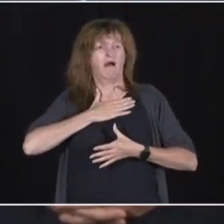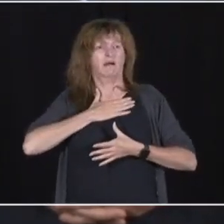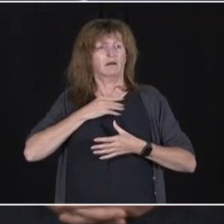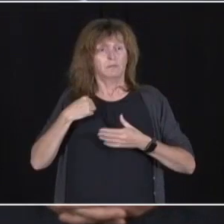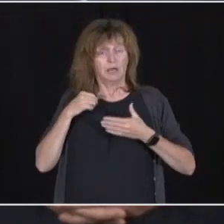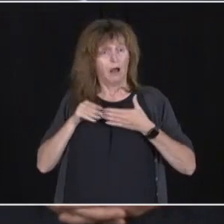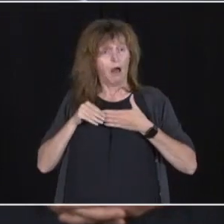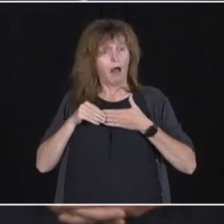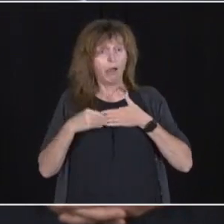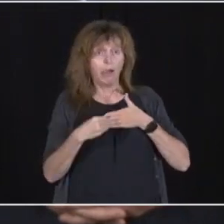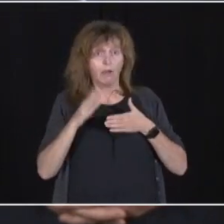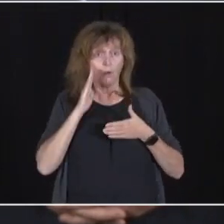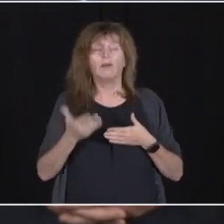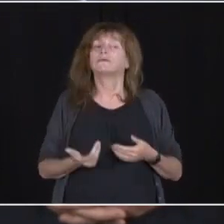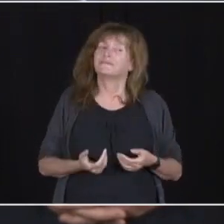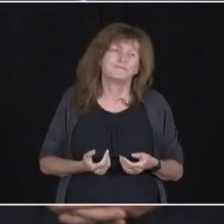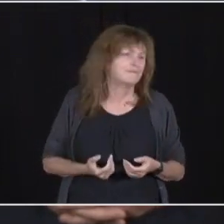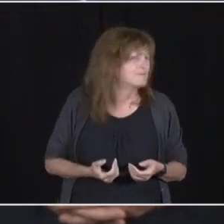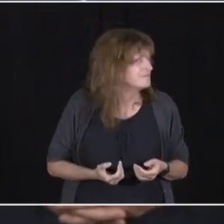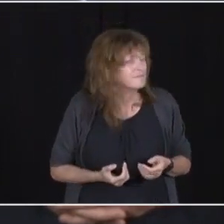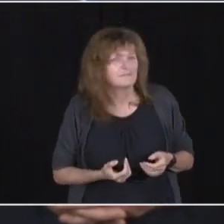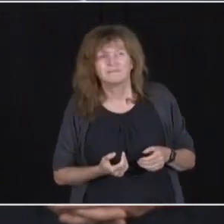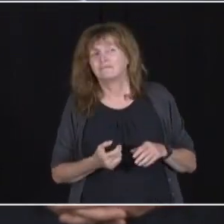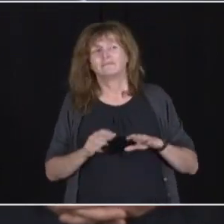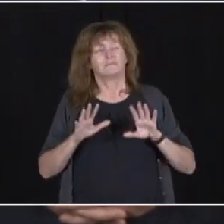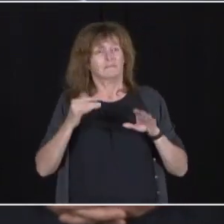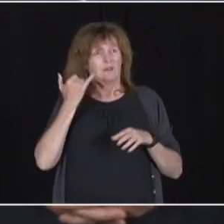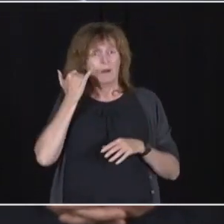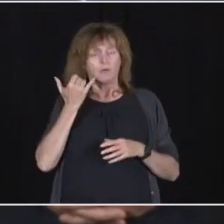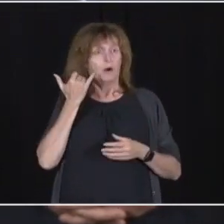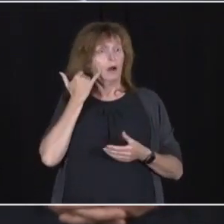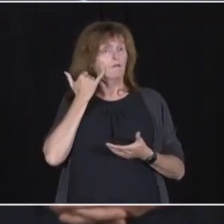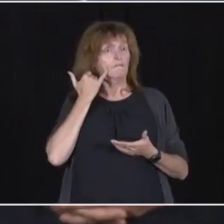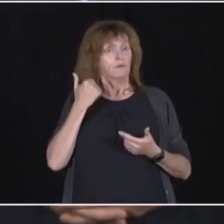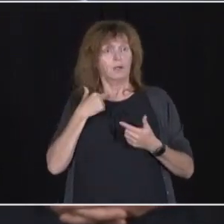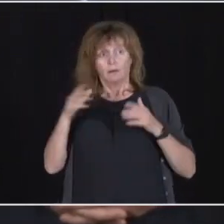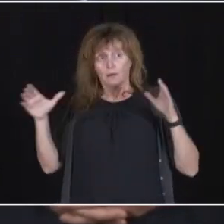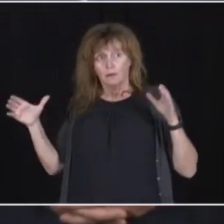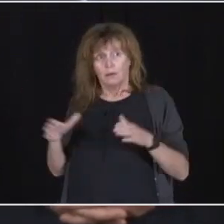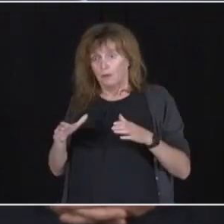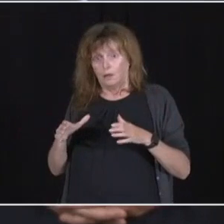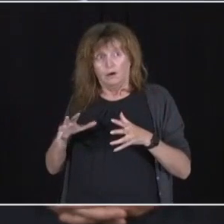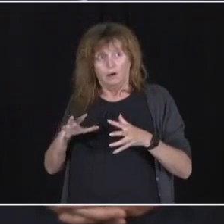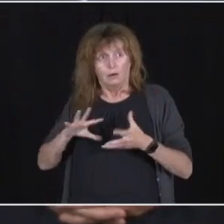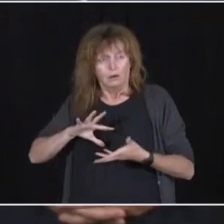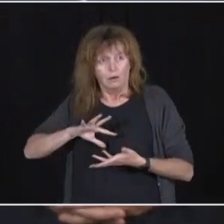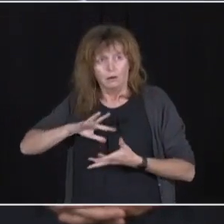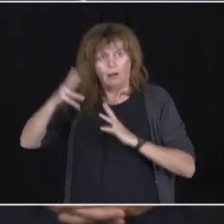people of Ontario. We have to move forward. Just imagine if he had to call back a legislator